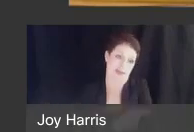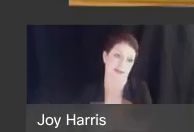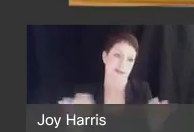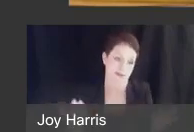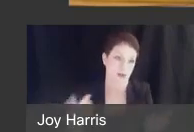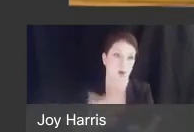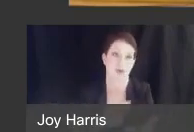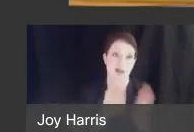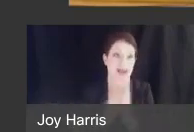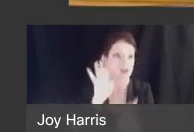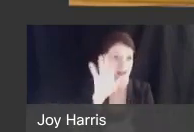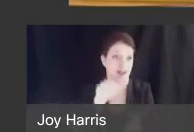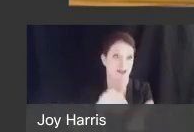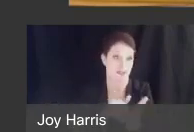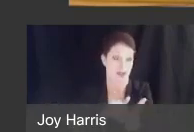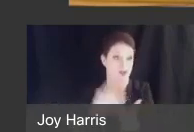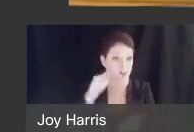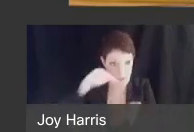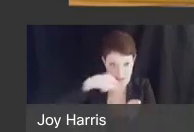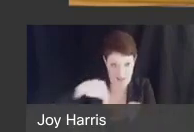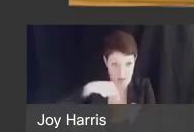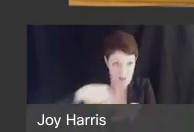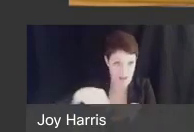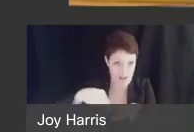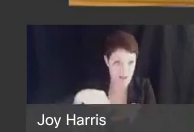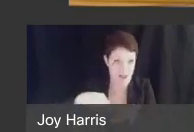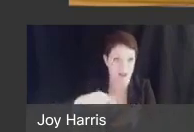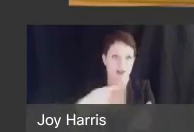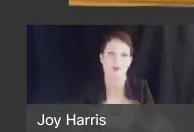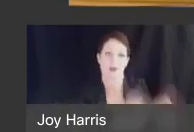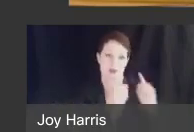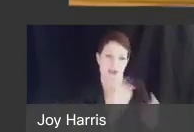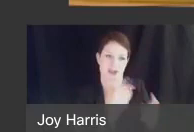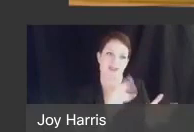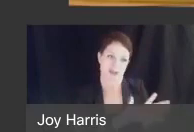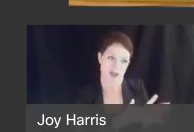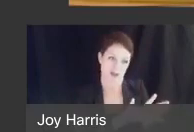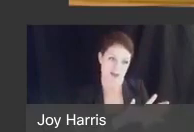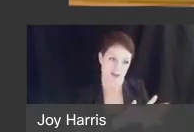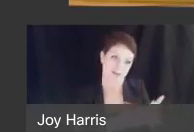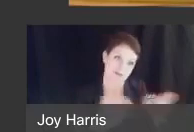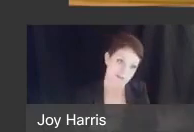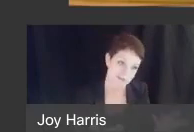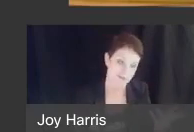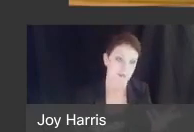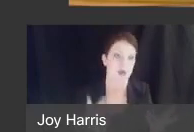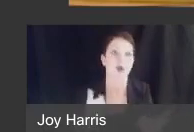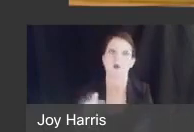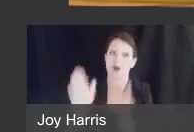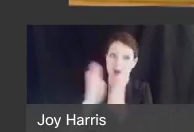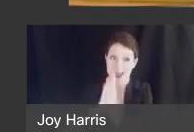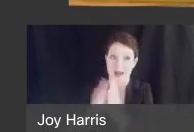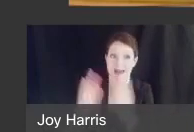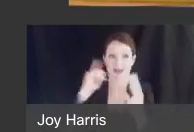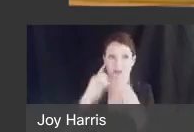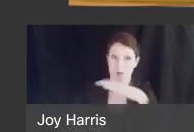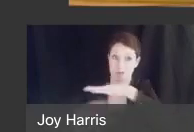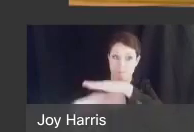5,000 doses for this week and we received 3,000 doses. So we are asking for the maximum amount